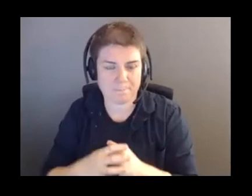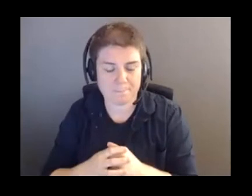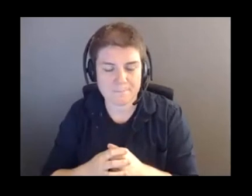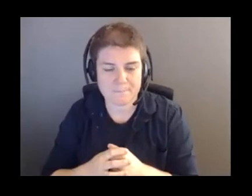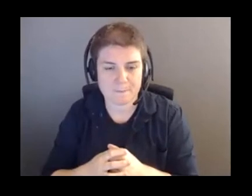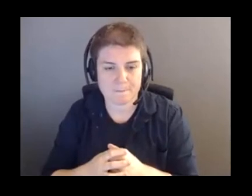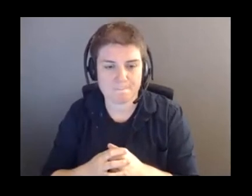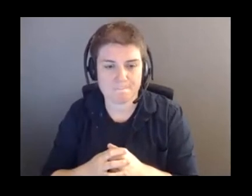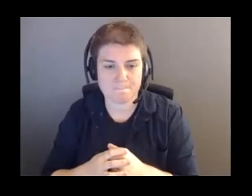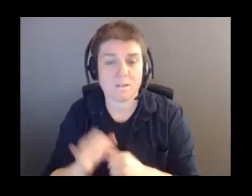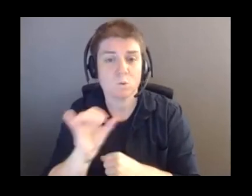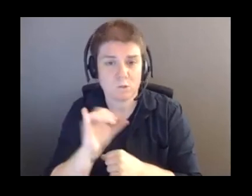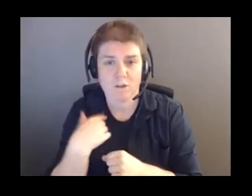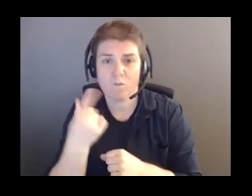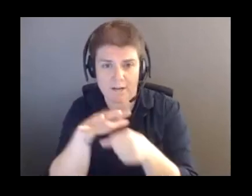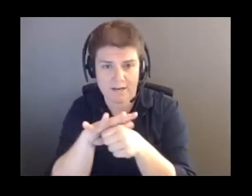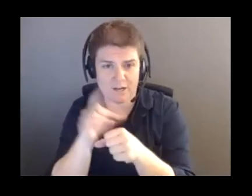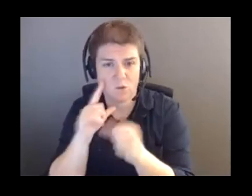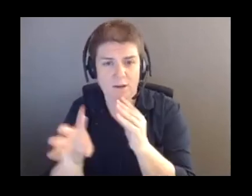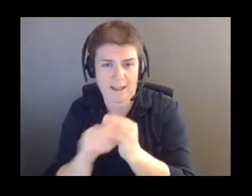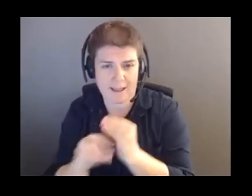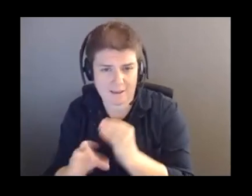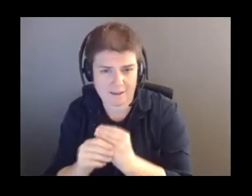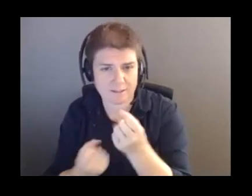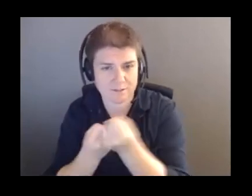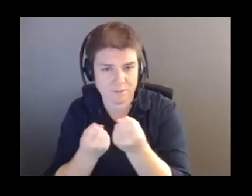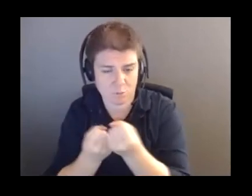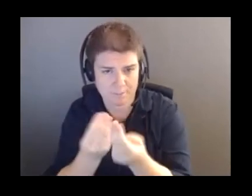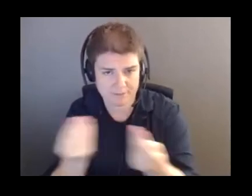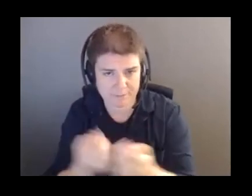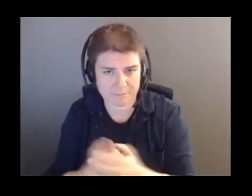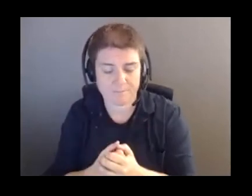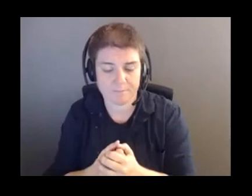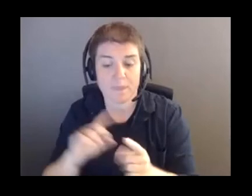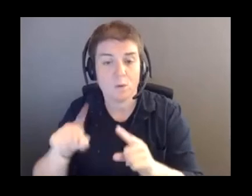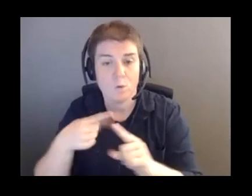an area to provide support materials. Once you log into our granting interface, you'll